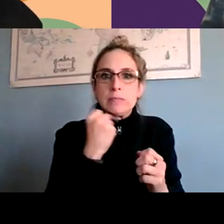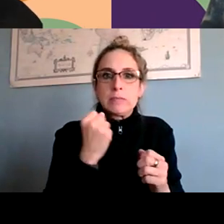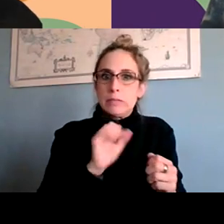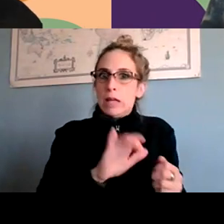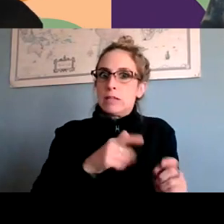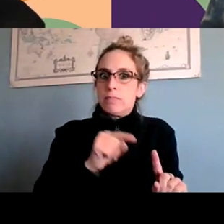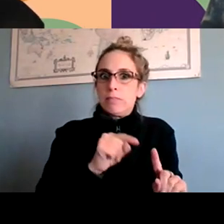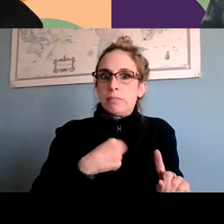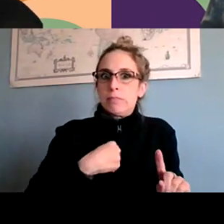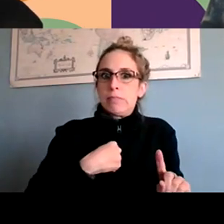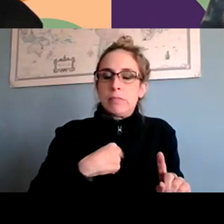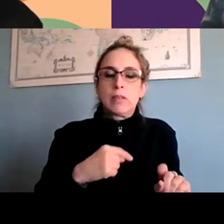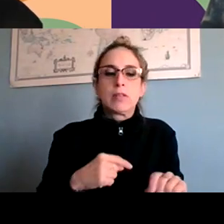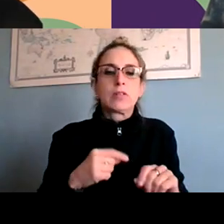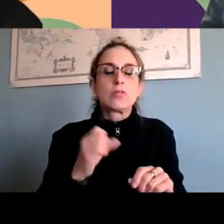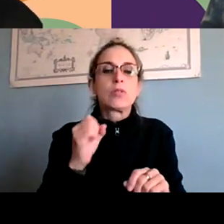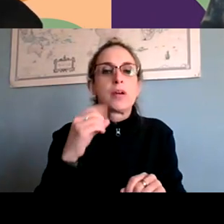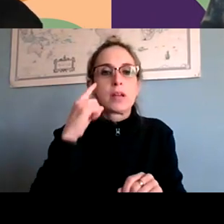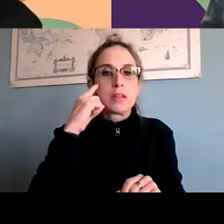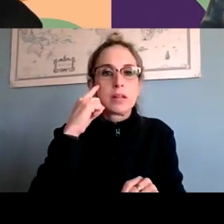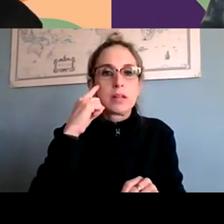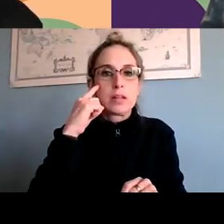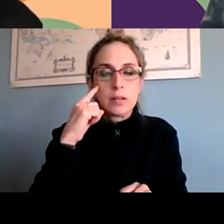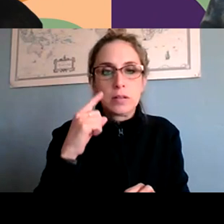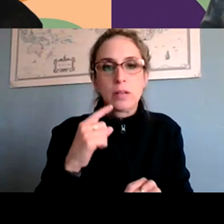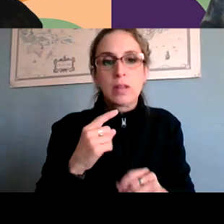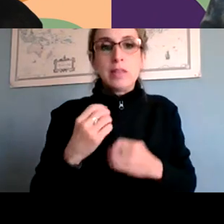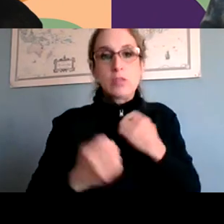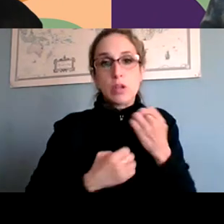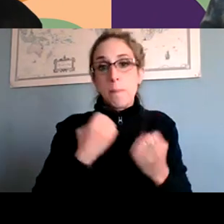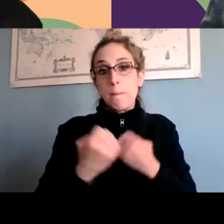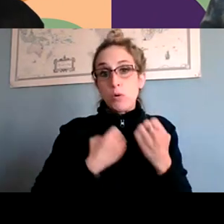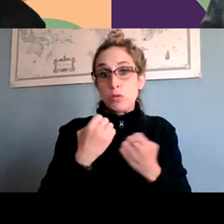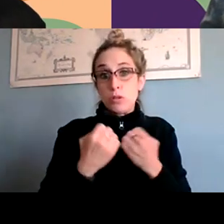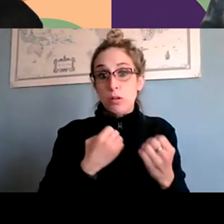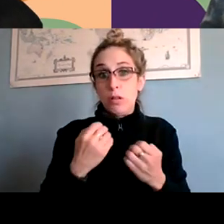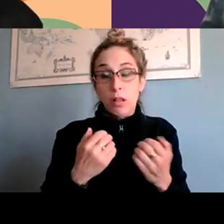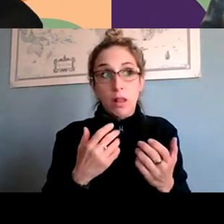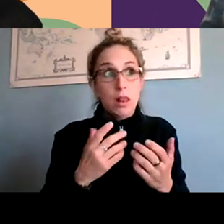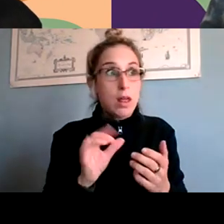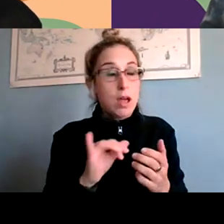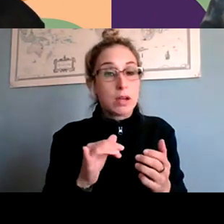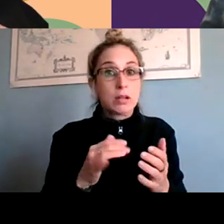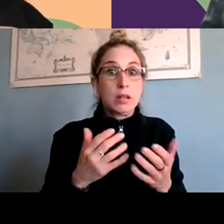Kyle Livie (he/him/his): And so I think that there's a there's an emotional vulnerability it's not just releasing control of the class it's also.